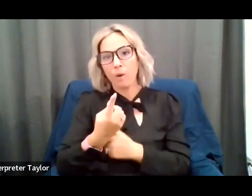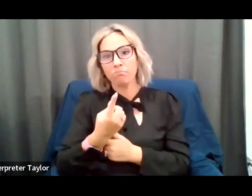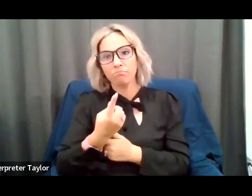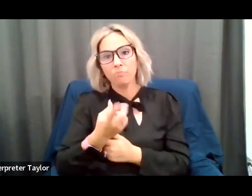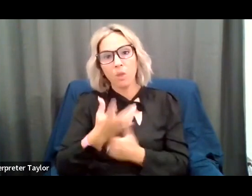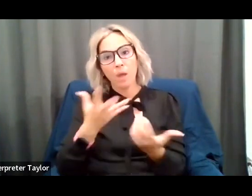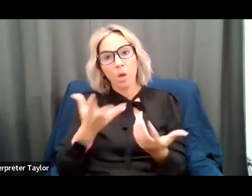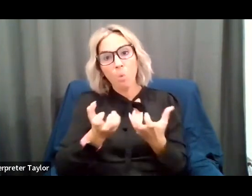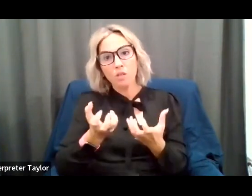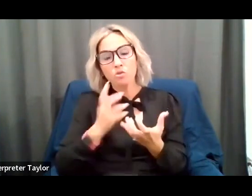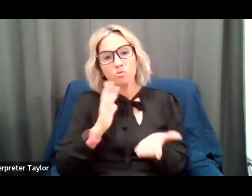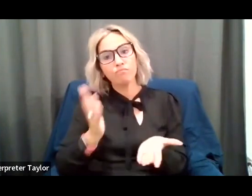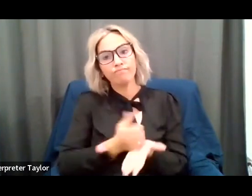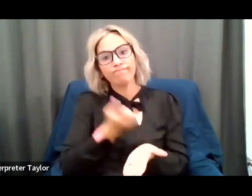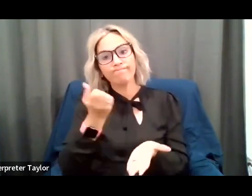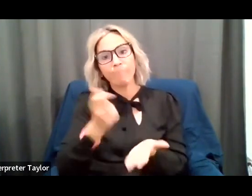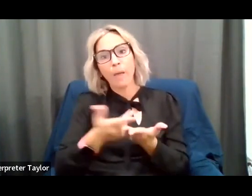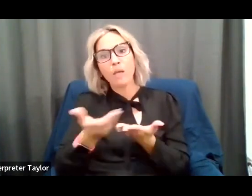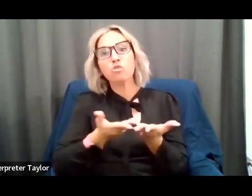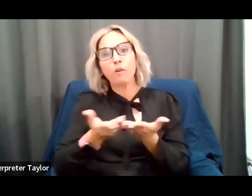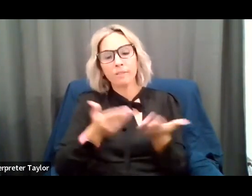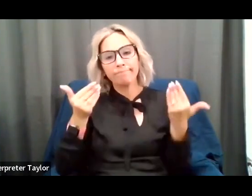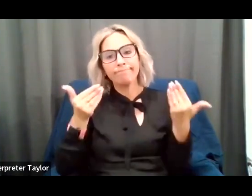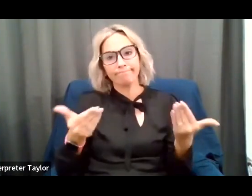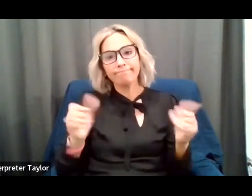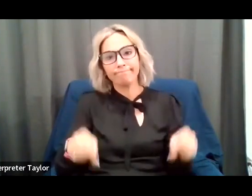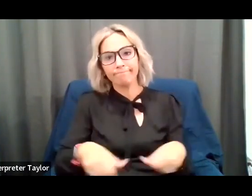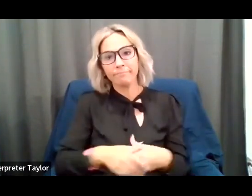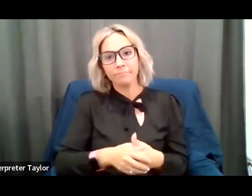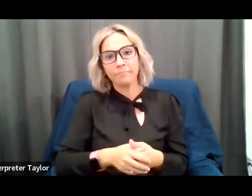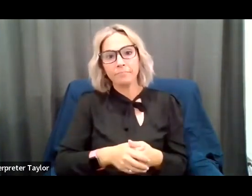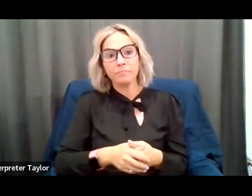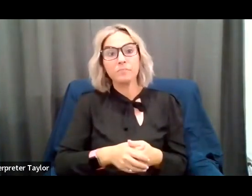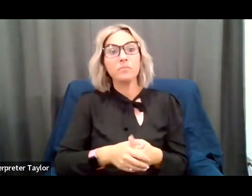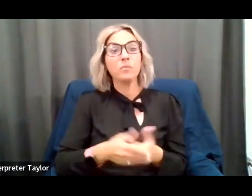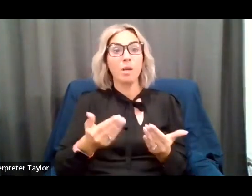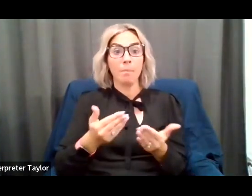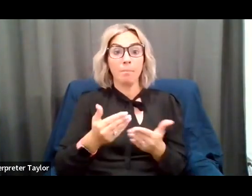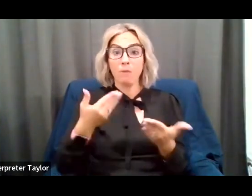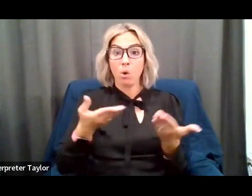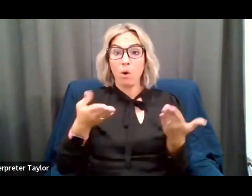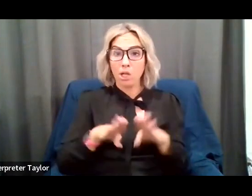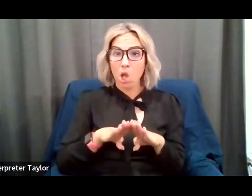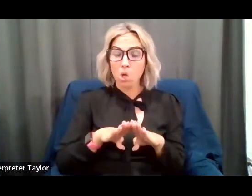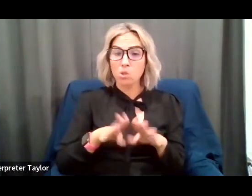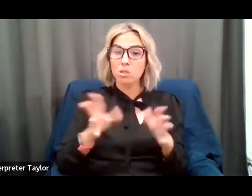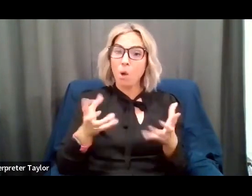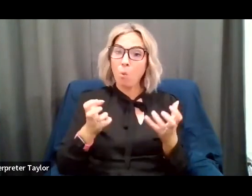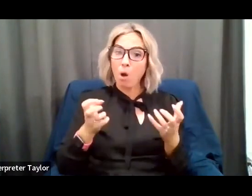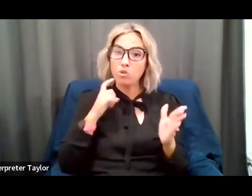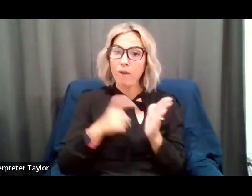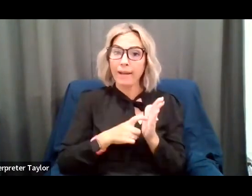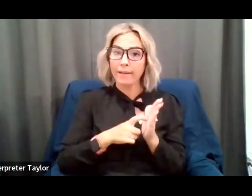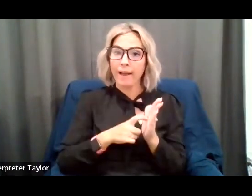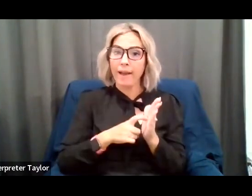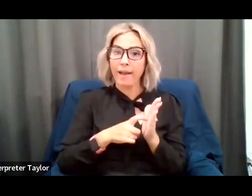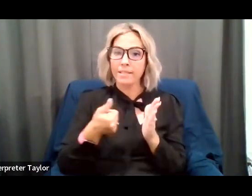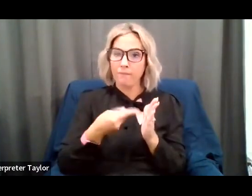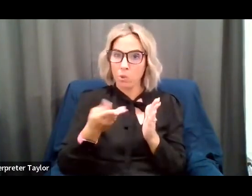like to avail themselves of those services to do so. Before I close, I want to recognize a couple of things.